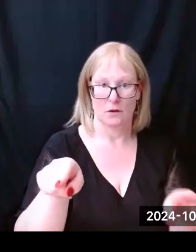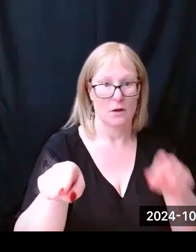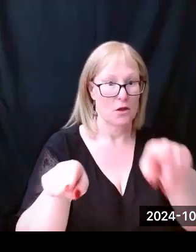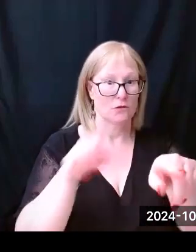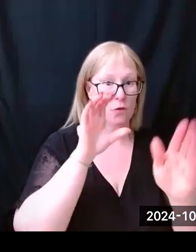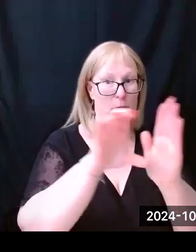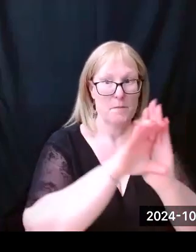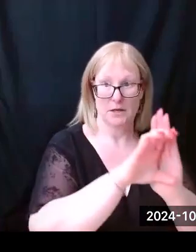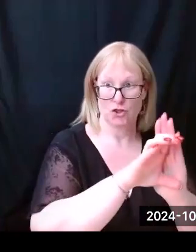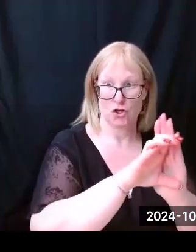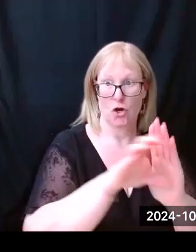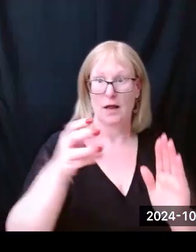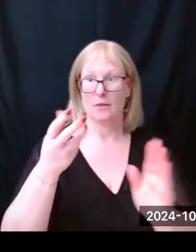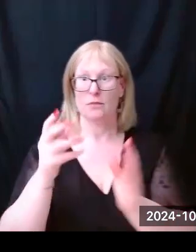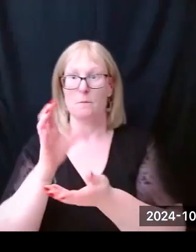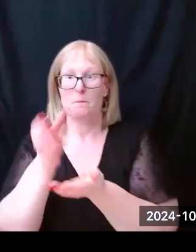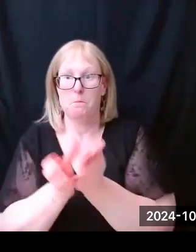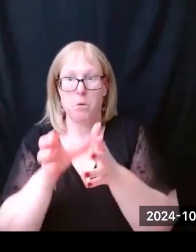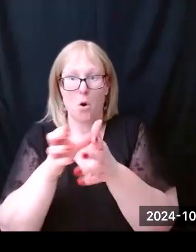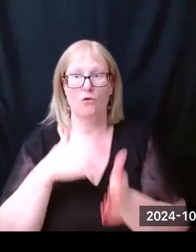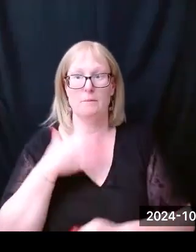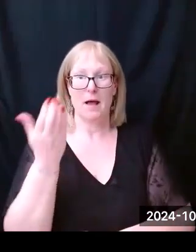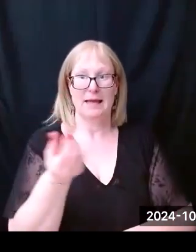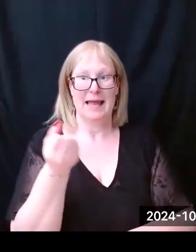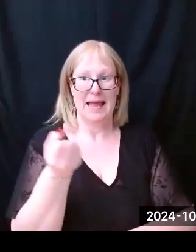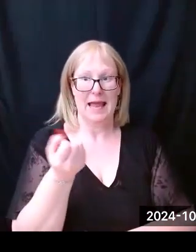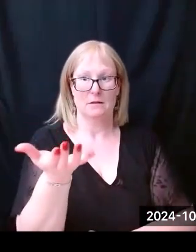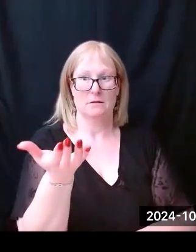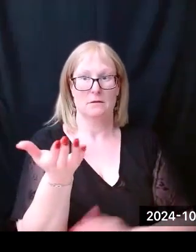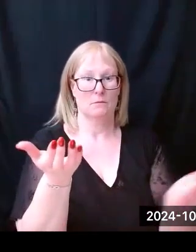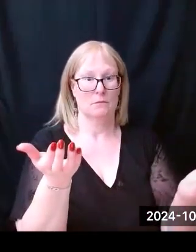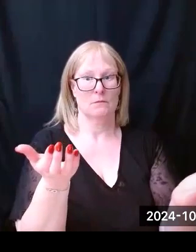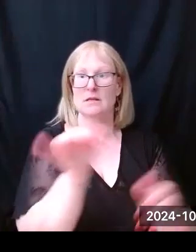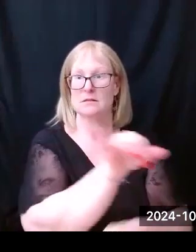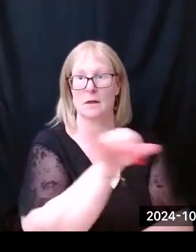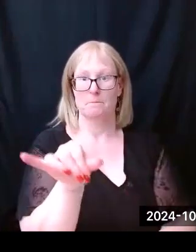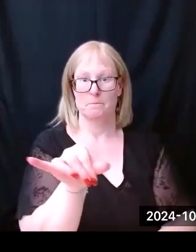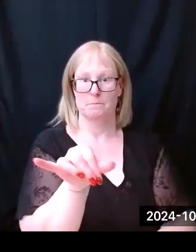the picture here. This is a bowl that was shattered and is joined together with a